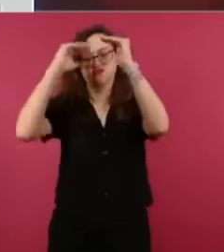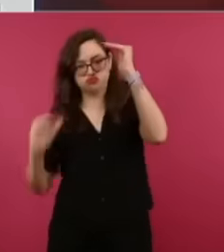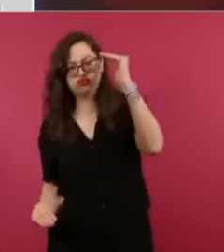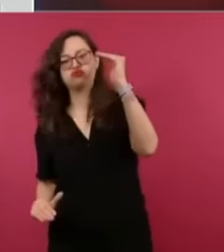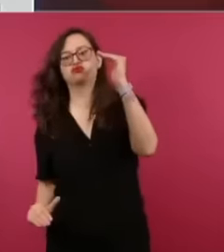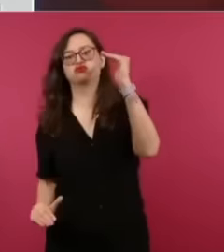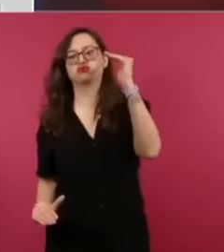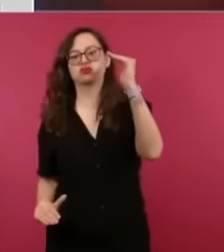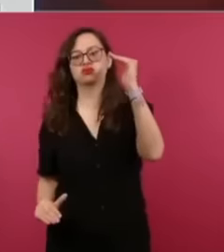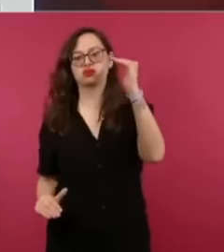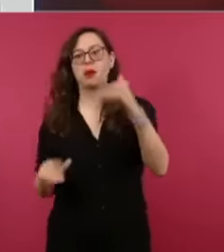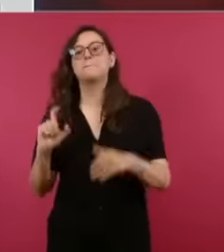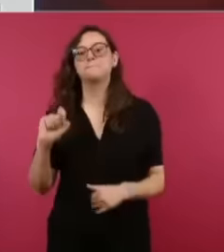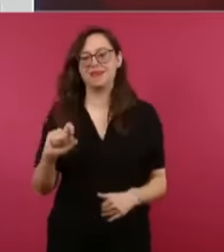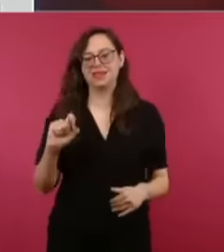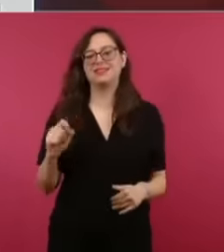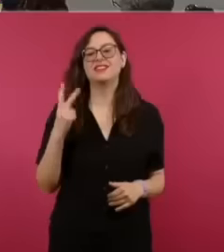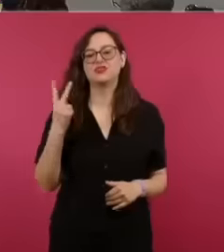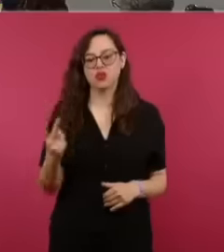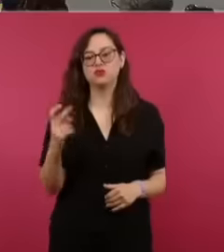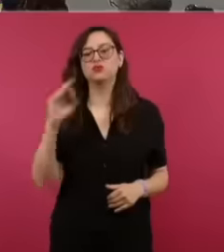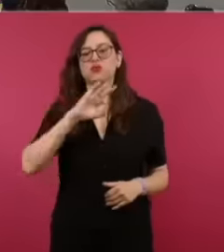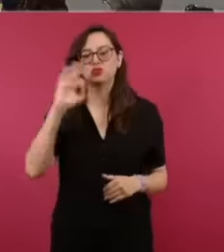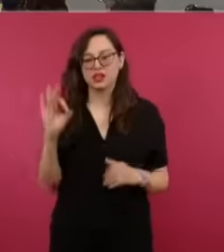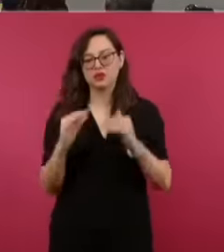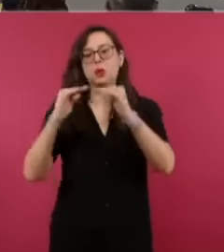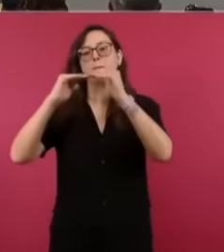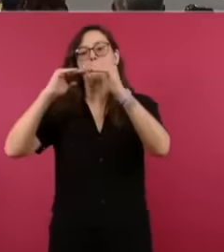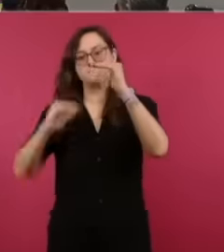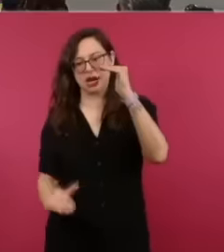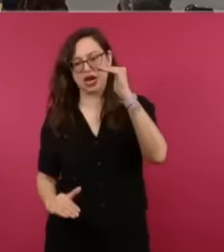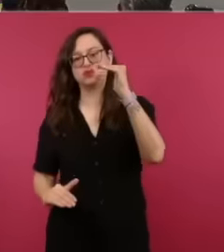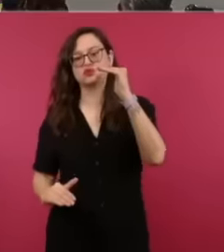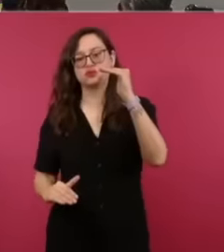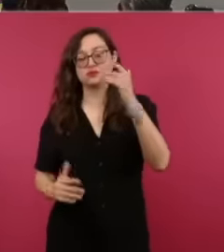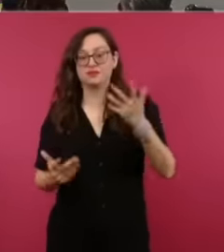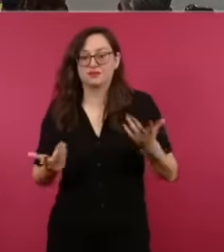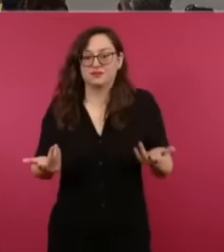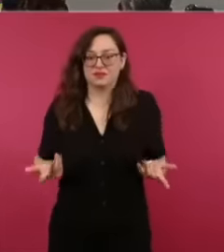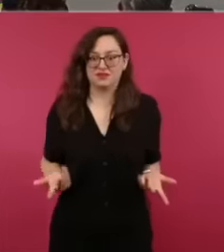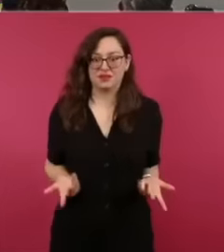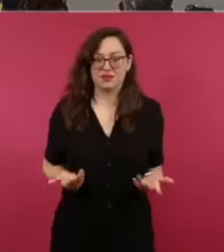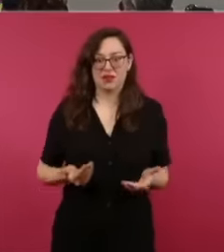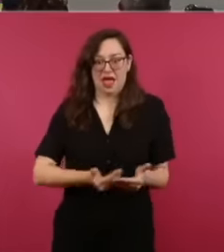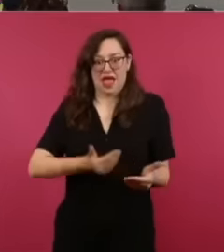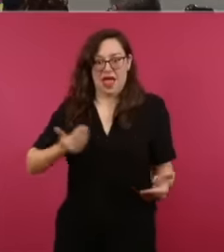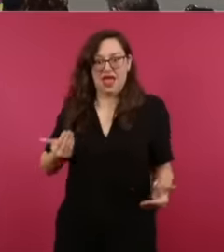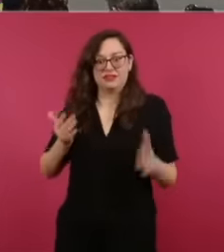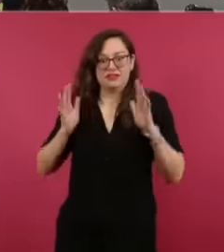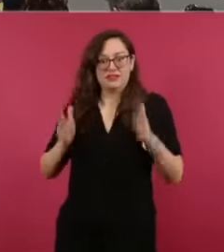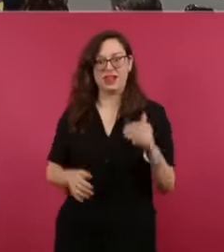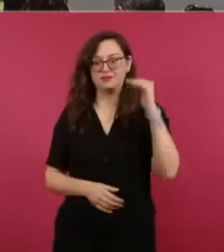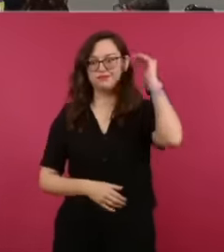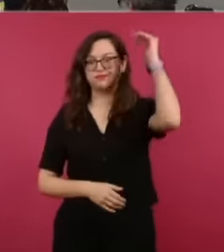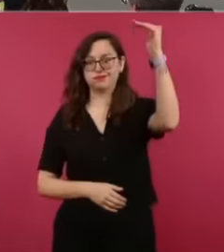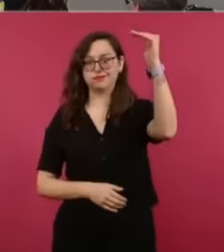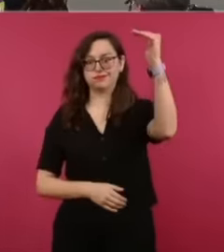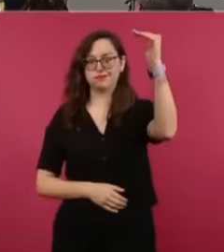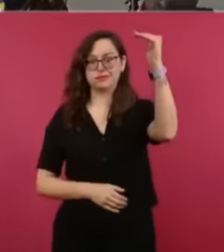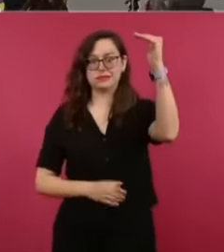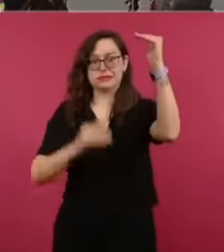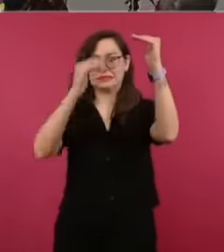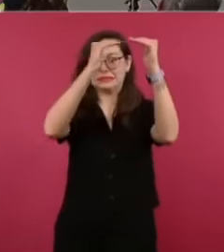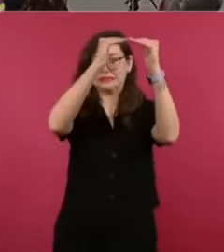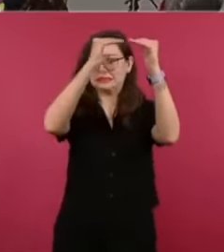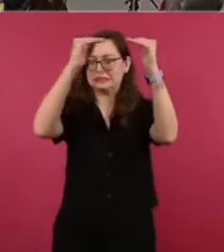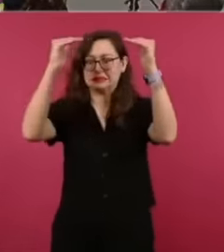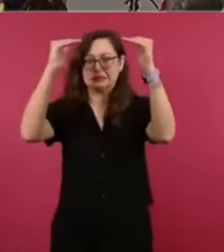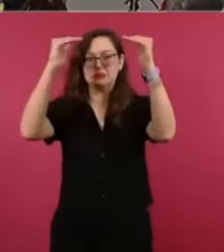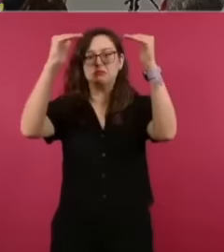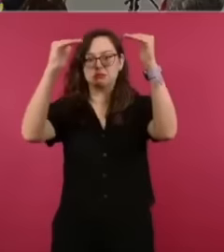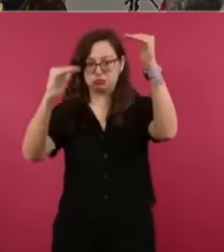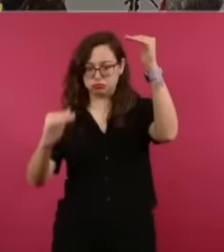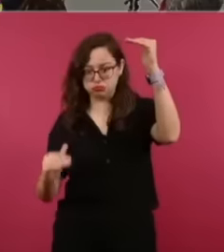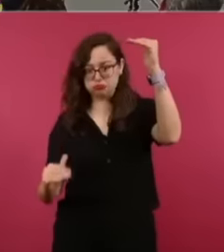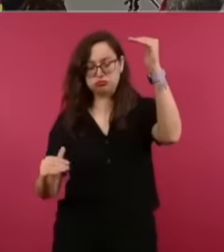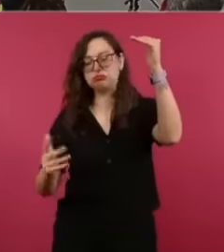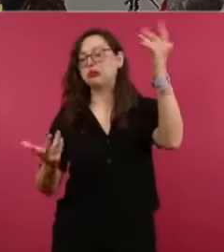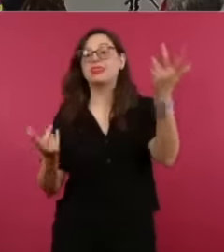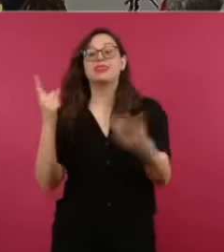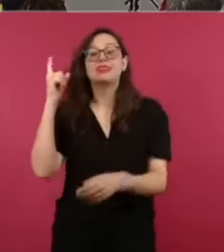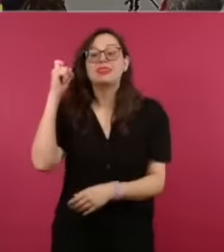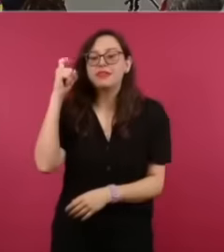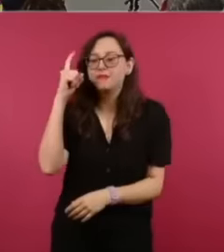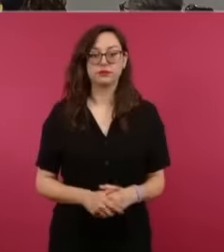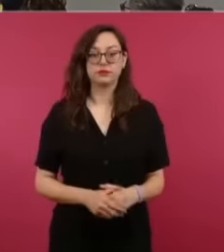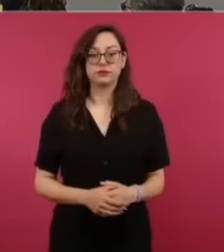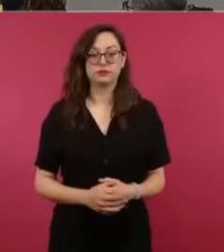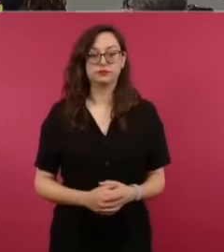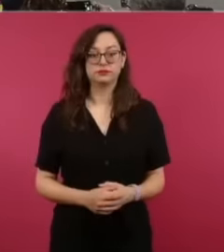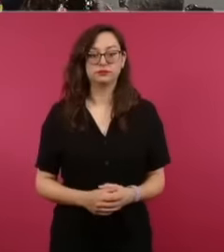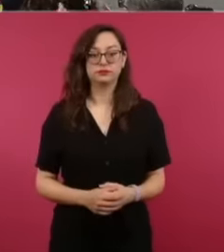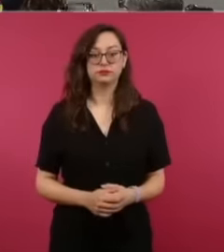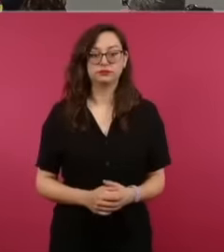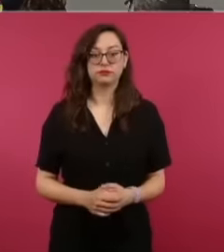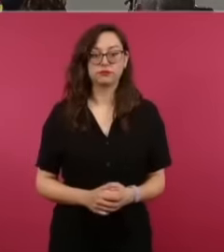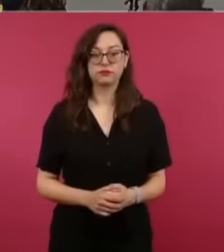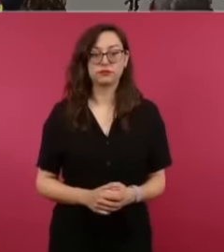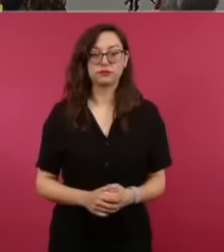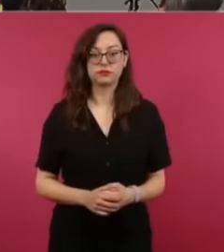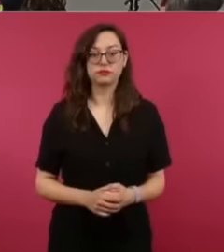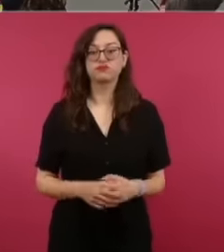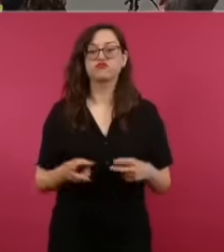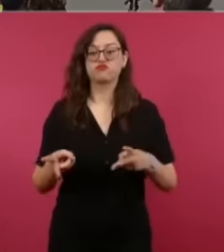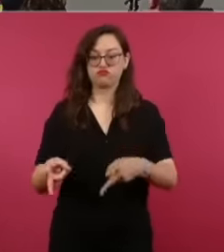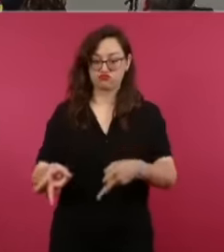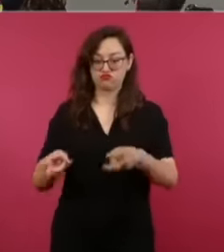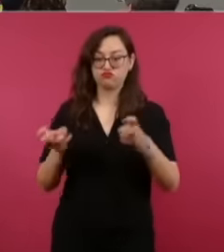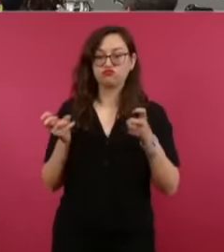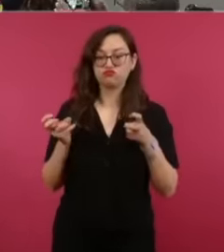we have gone down 22 percent. but it has not been easy now we are going to see everything look this is the total theft